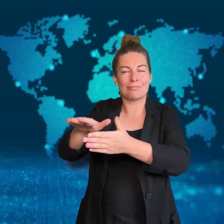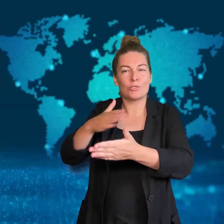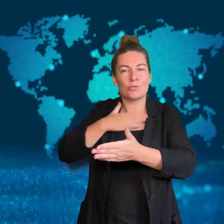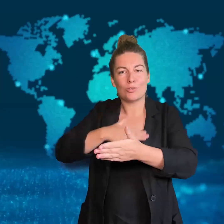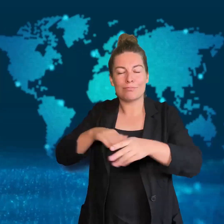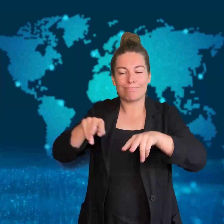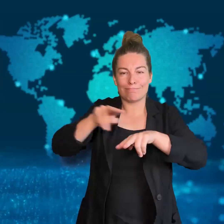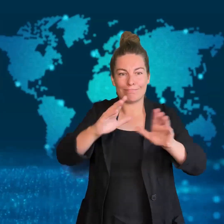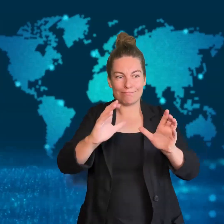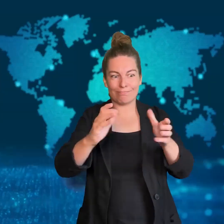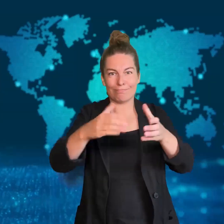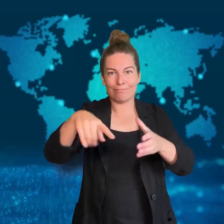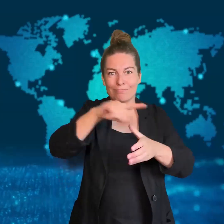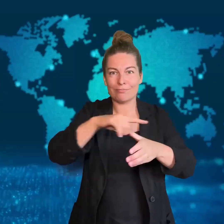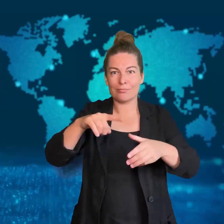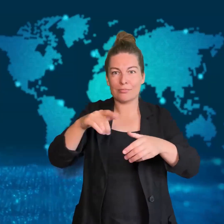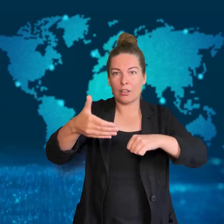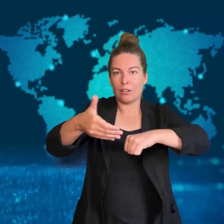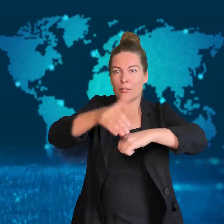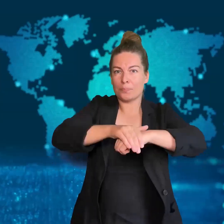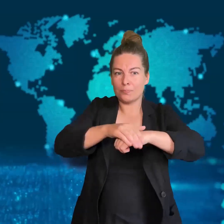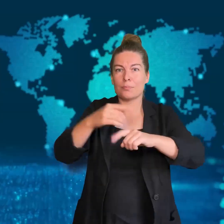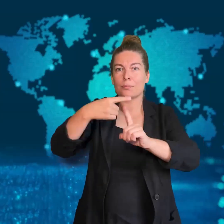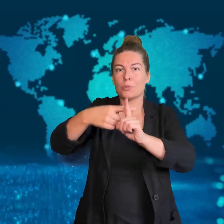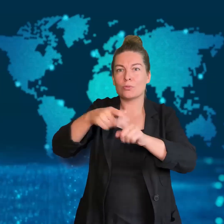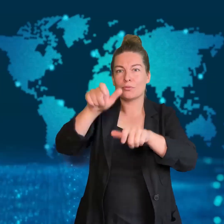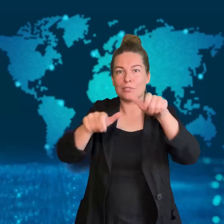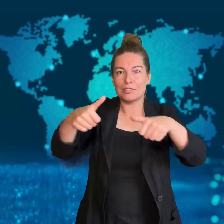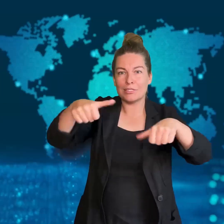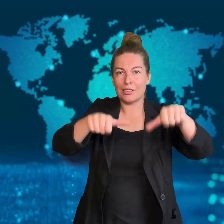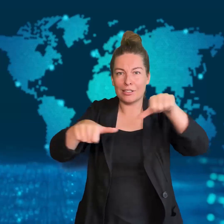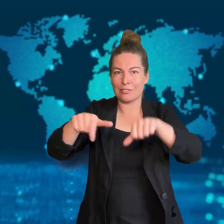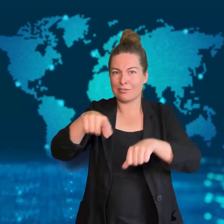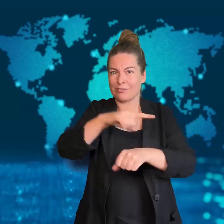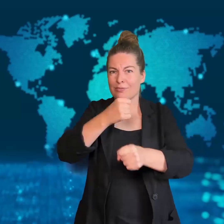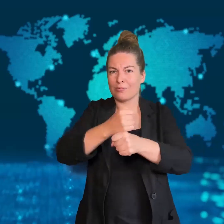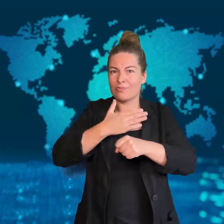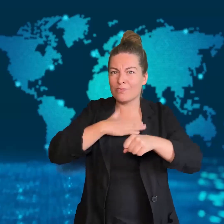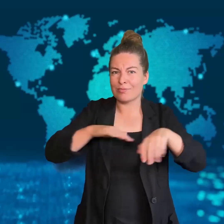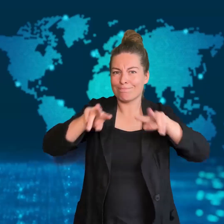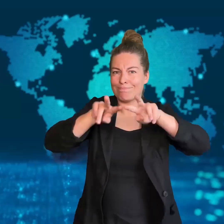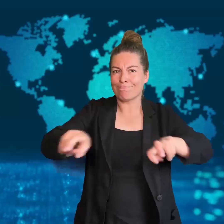The pictures were rediscovered in a castle outside of Copenhagen, Denmark.